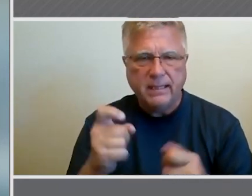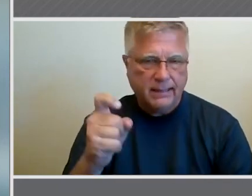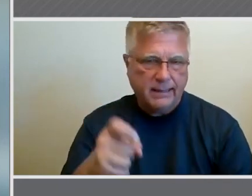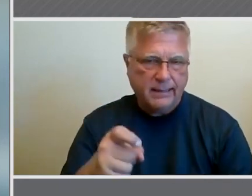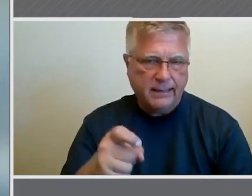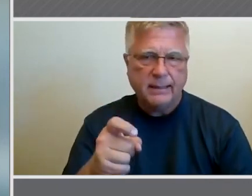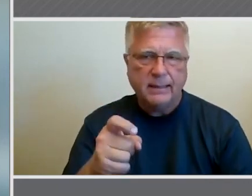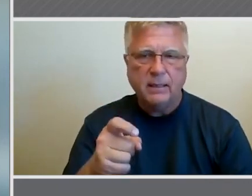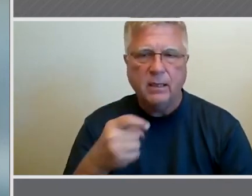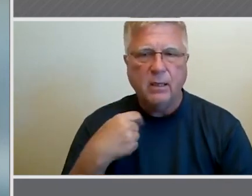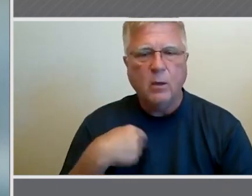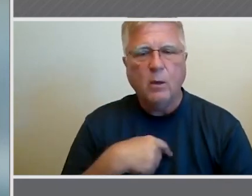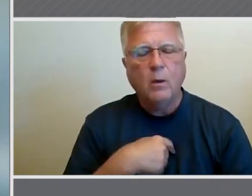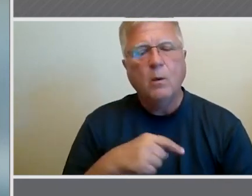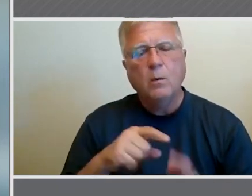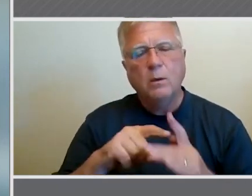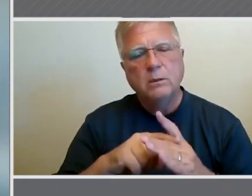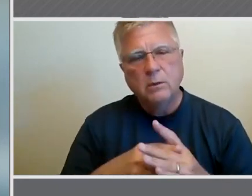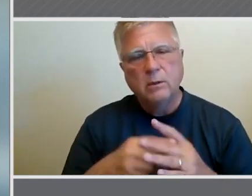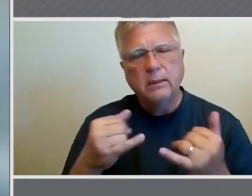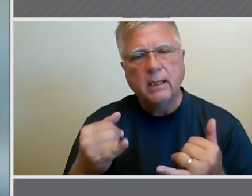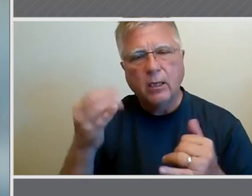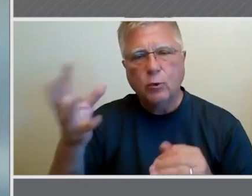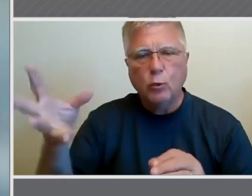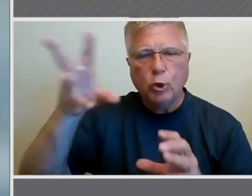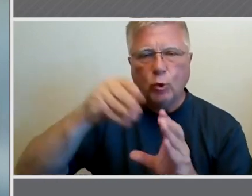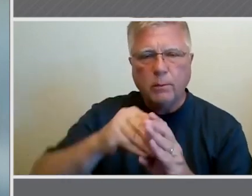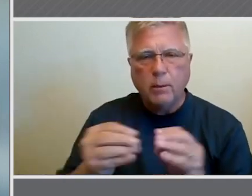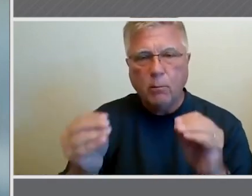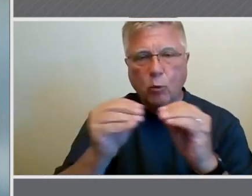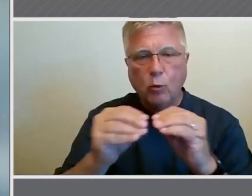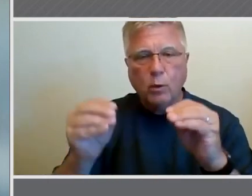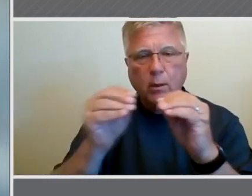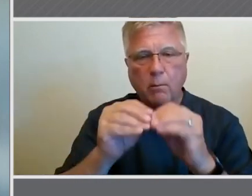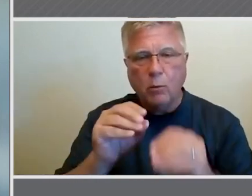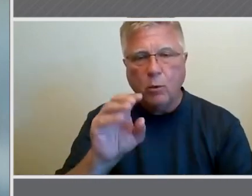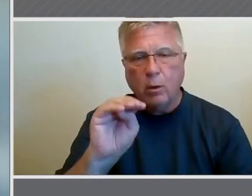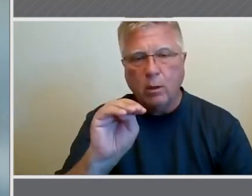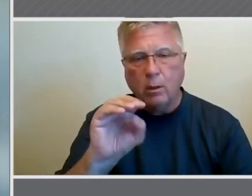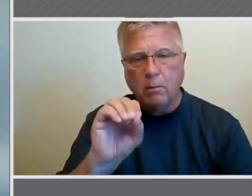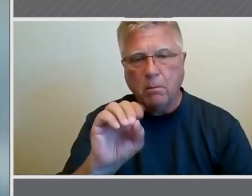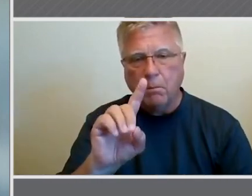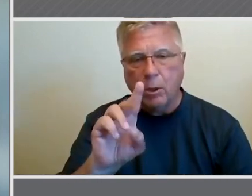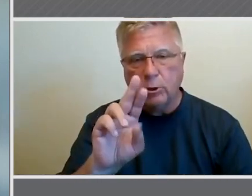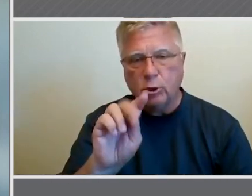We are starting to incorporate more and more modular hosting which we're trying to which